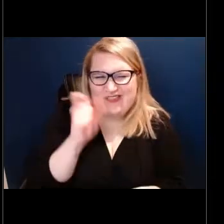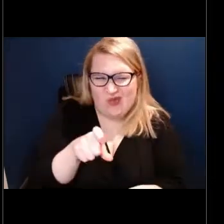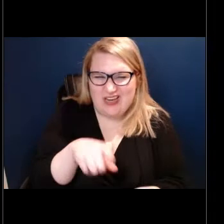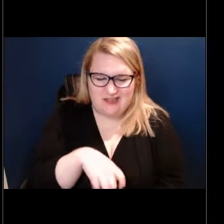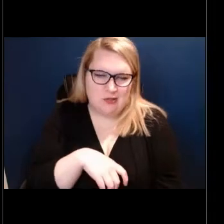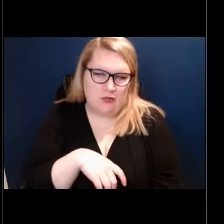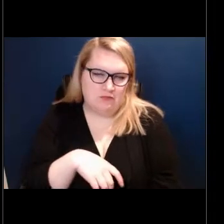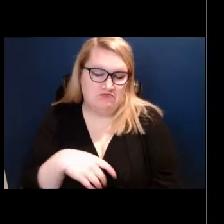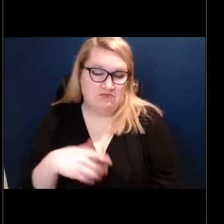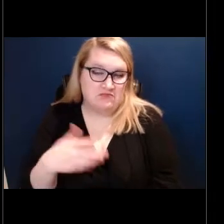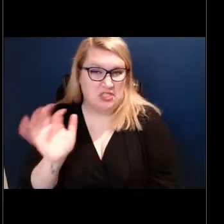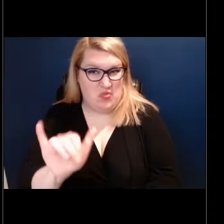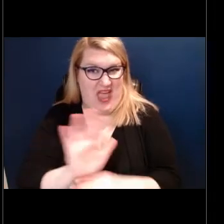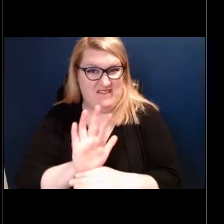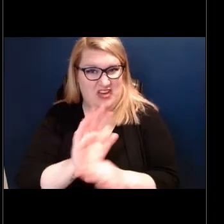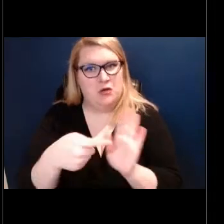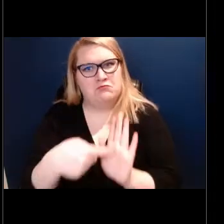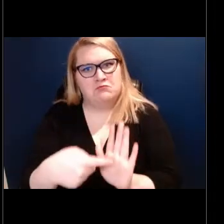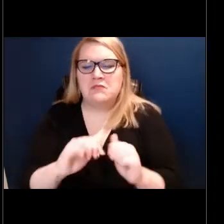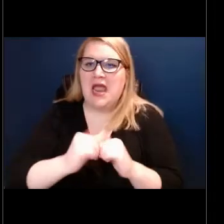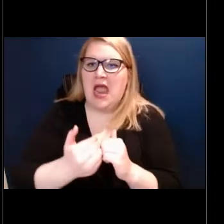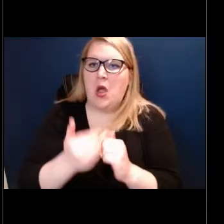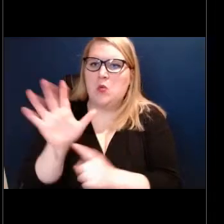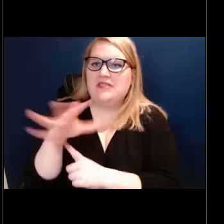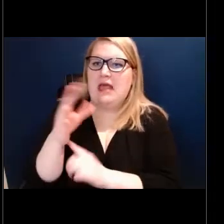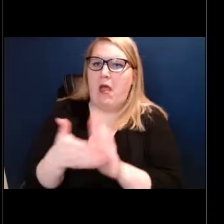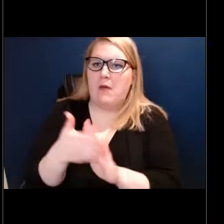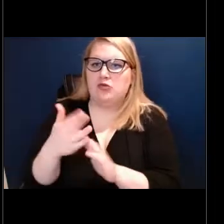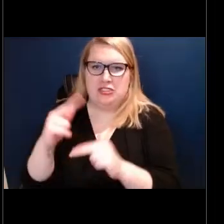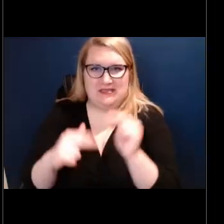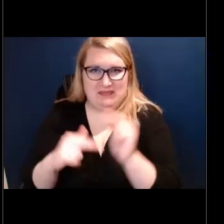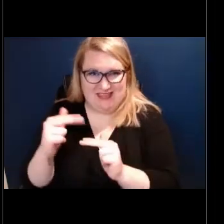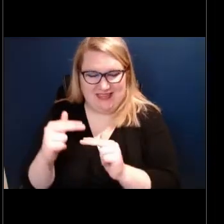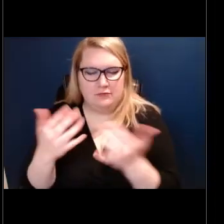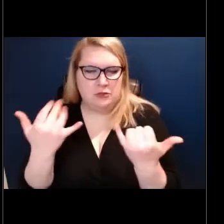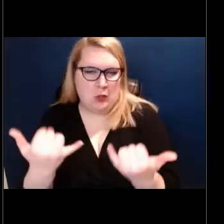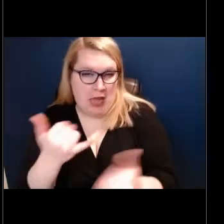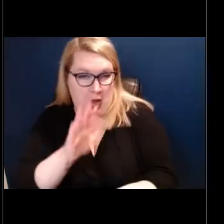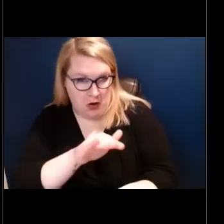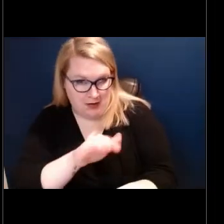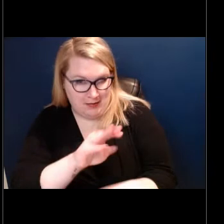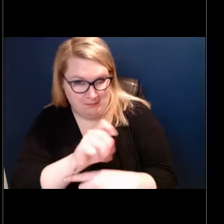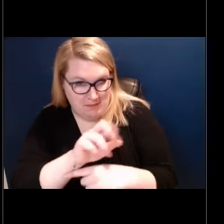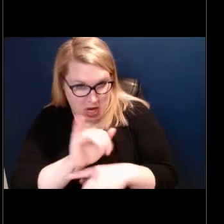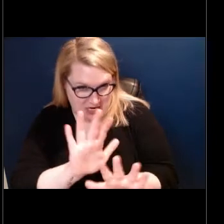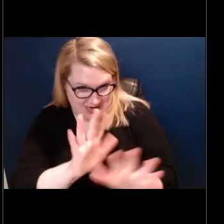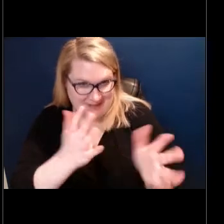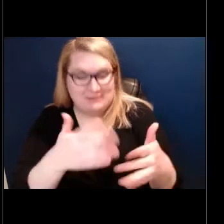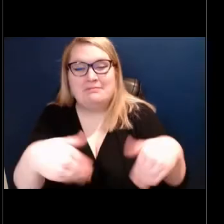of how the our satellite operations works. And then we'll say goodbye to Mary. And then of course, we'll go ahead and proceed on